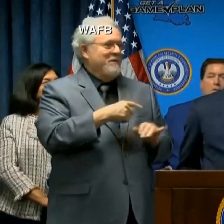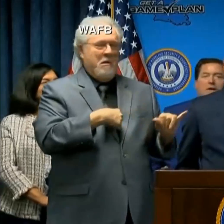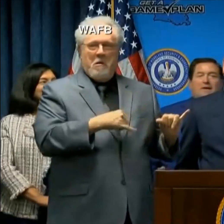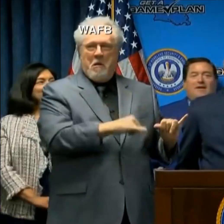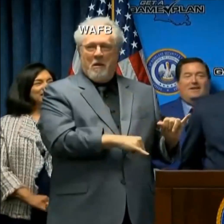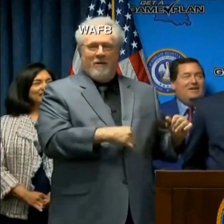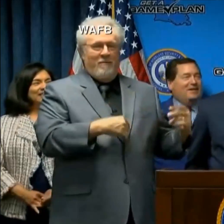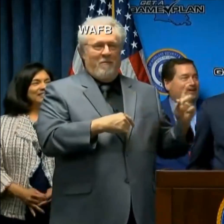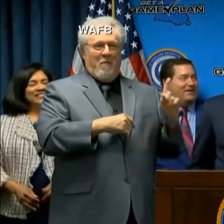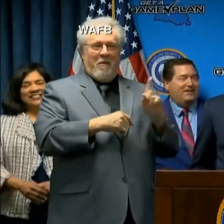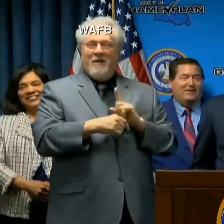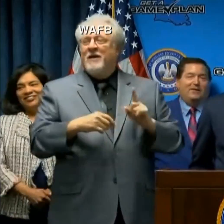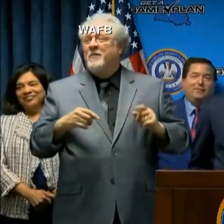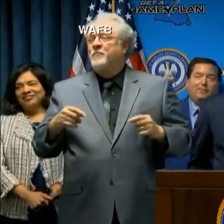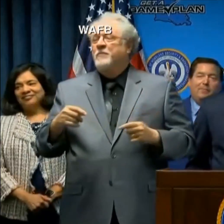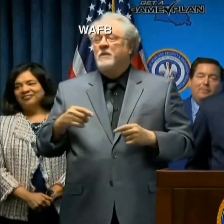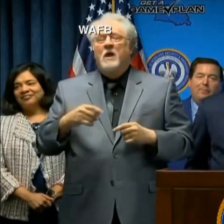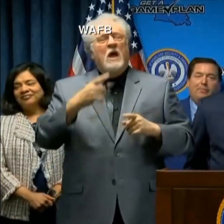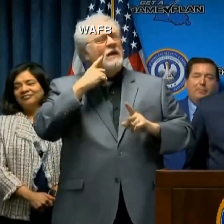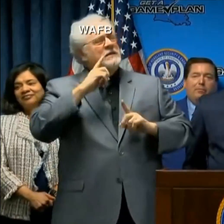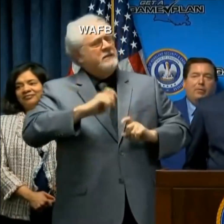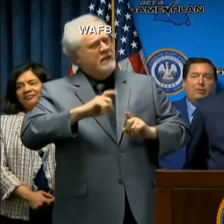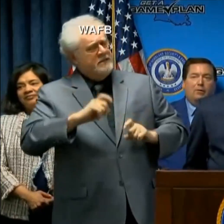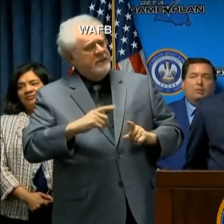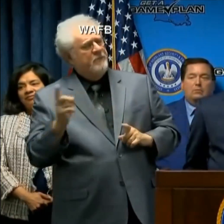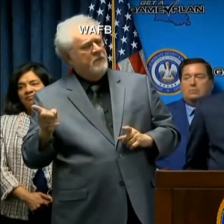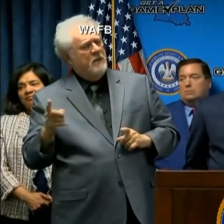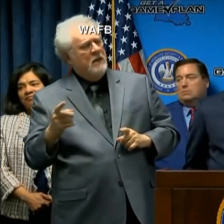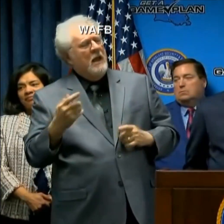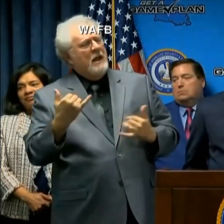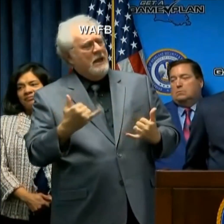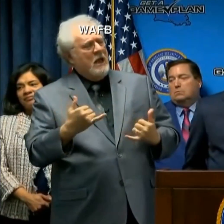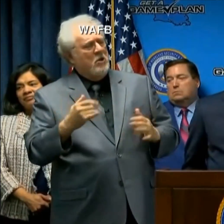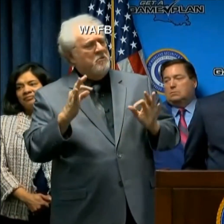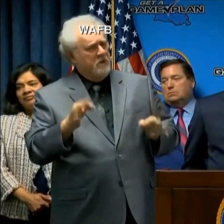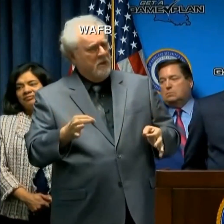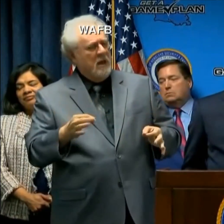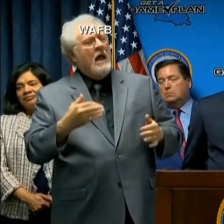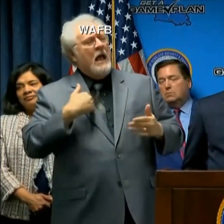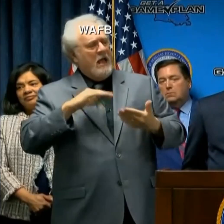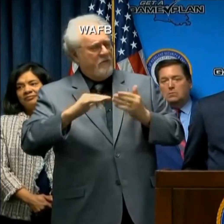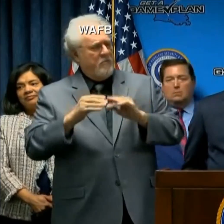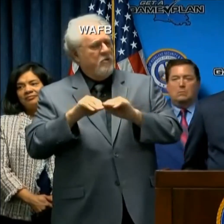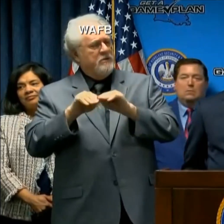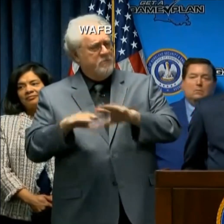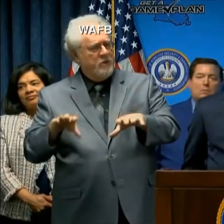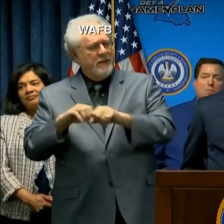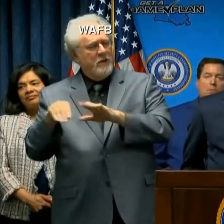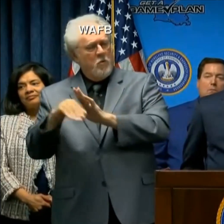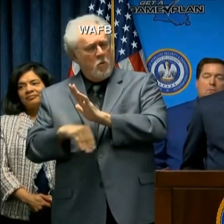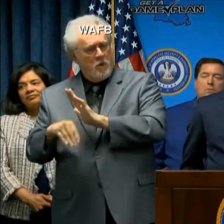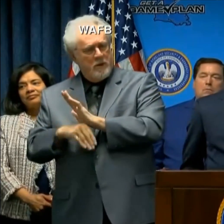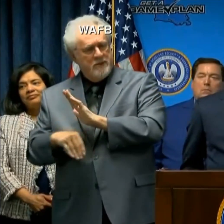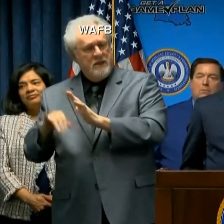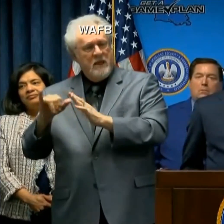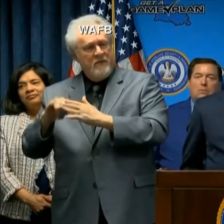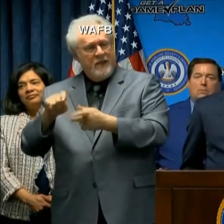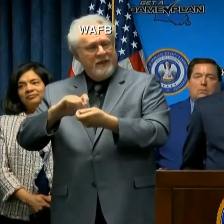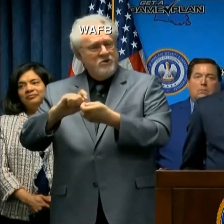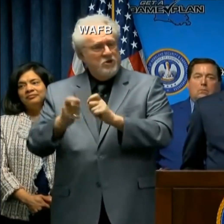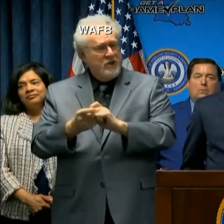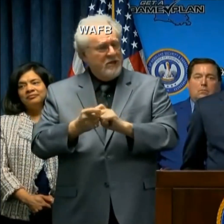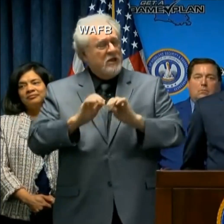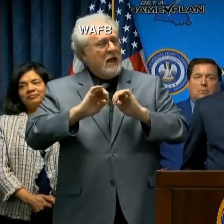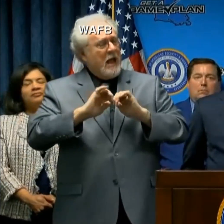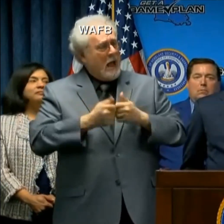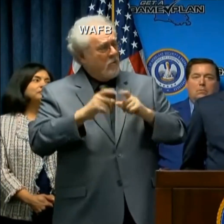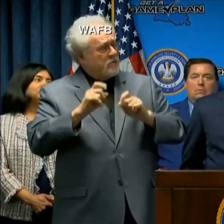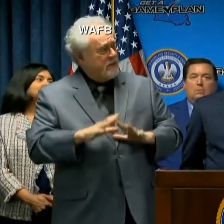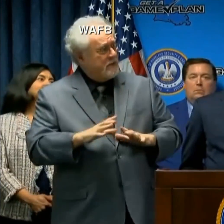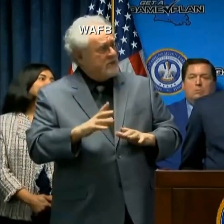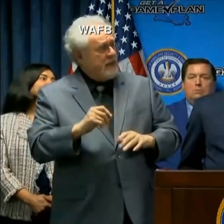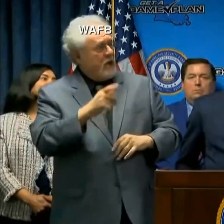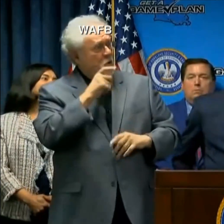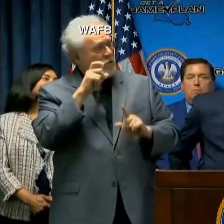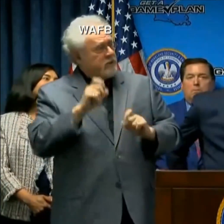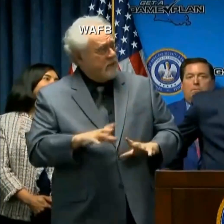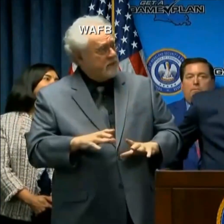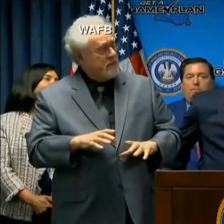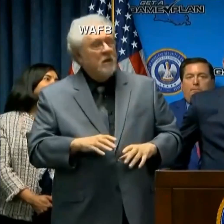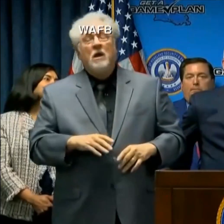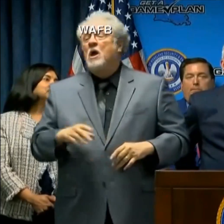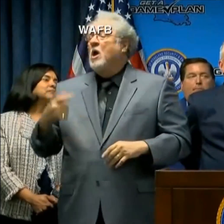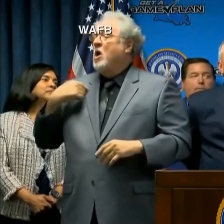on the subject of testing so so we're looking at that right now we've been in